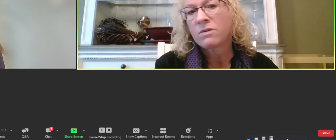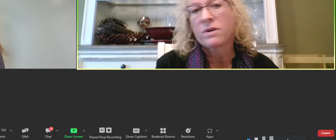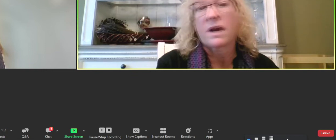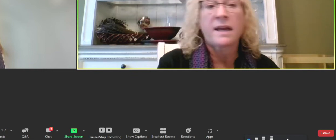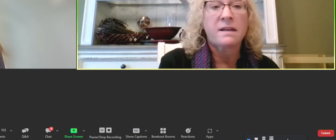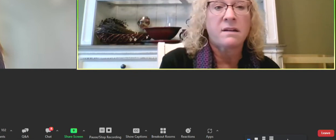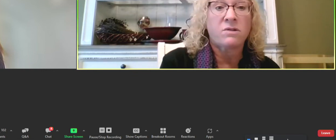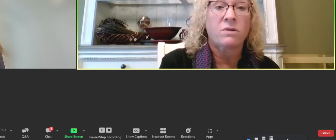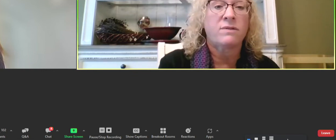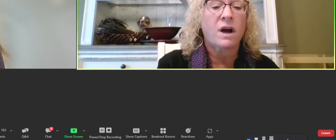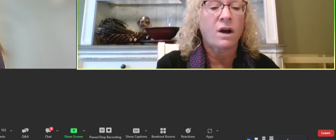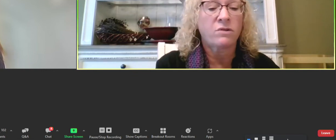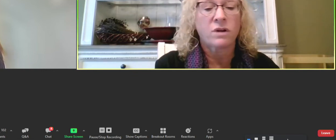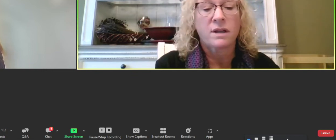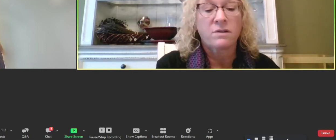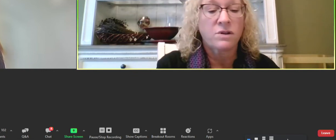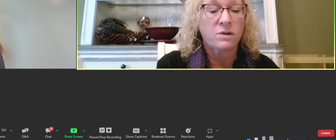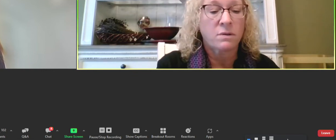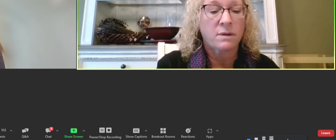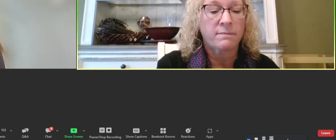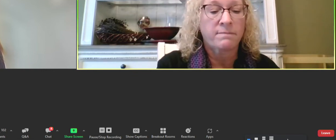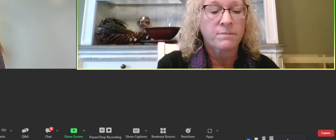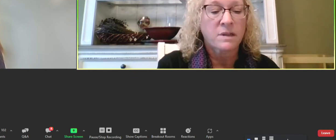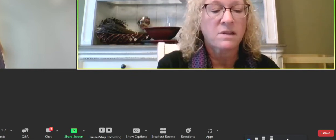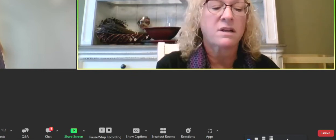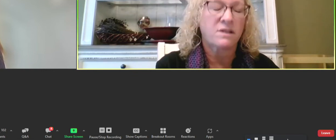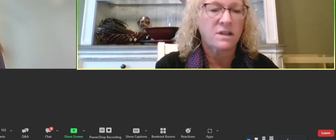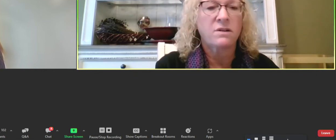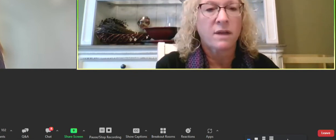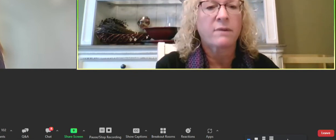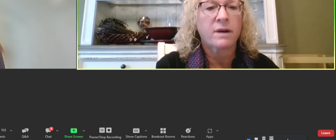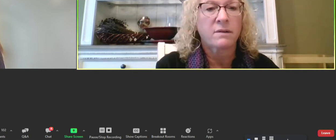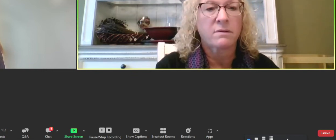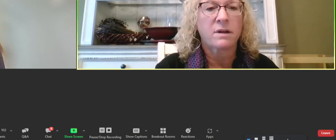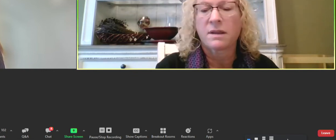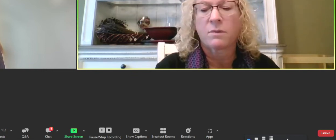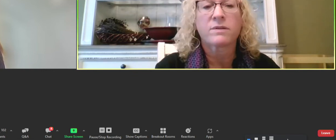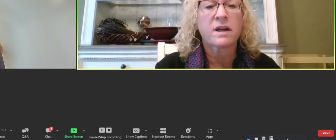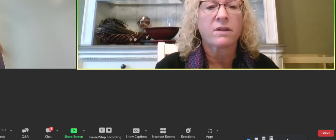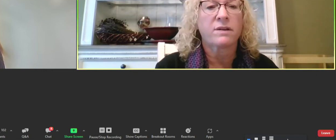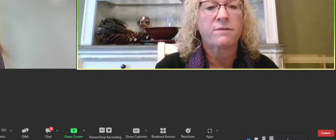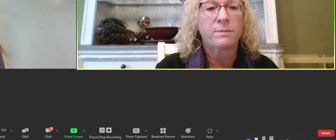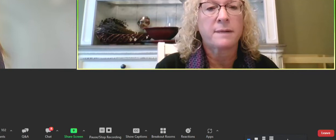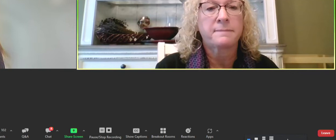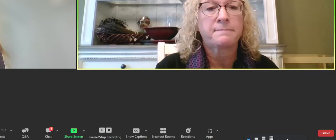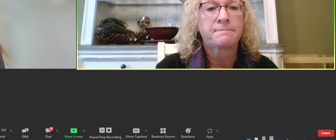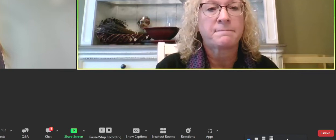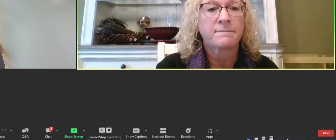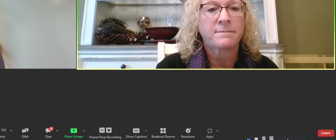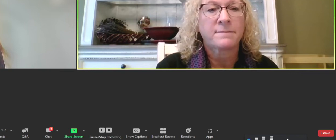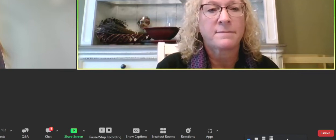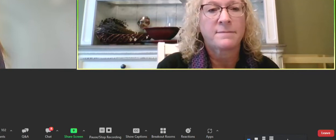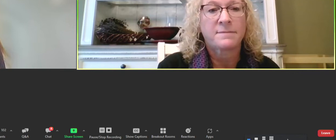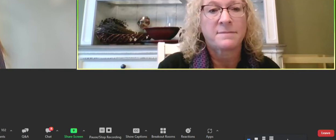over 90s, or even 100 to continue that way that it wasn't healthy for me.